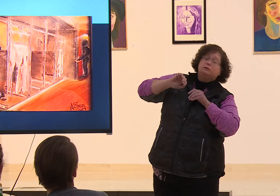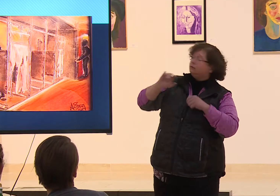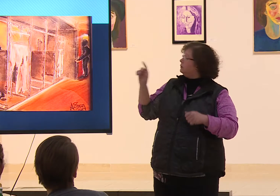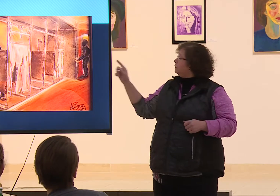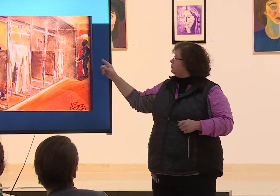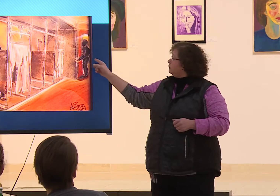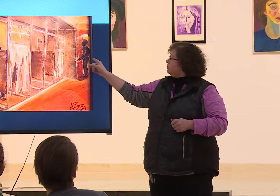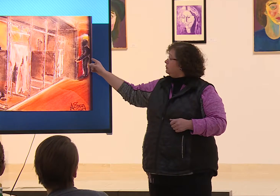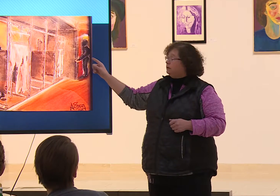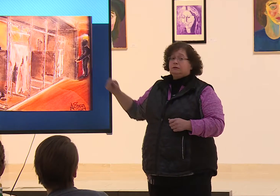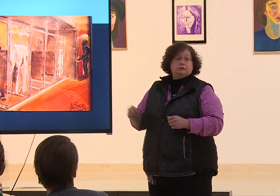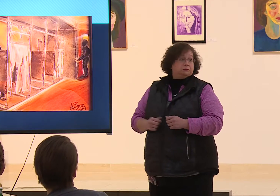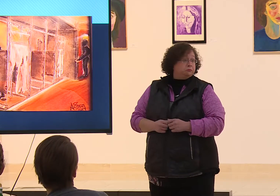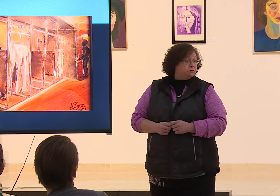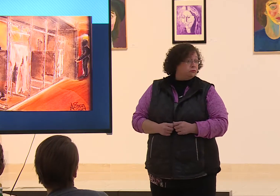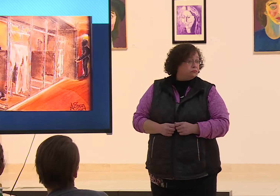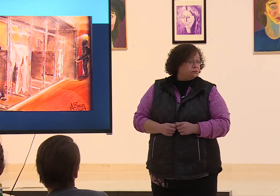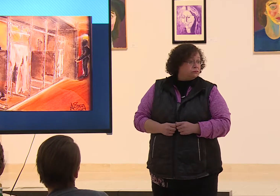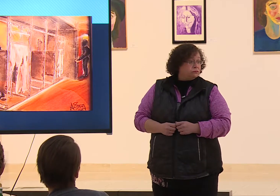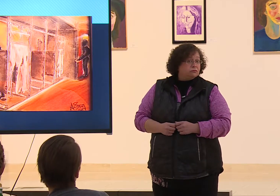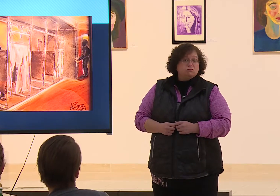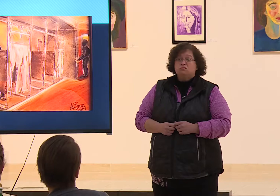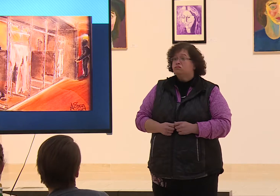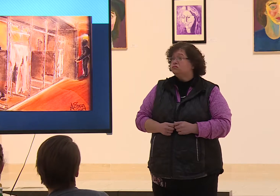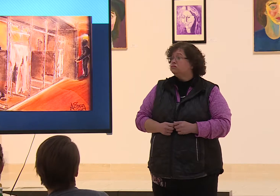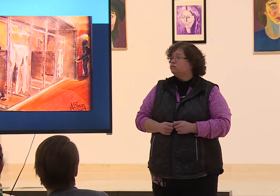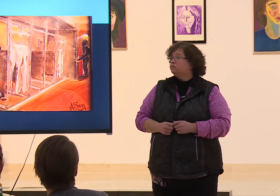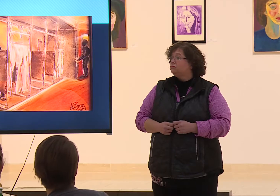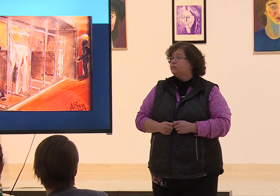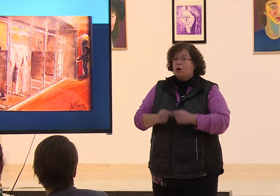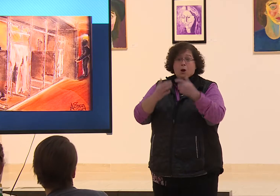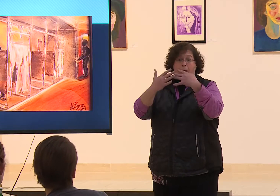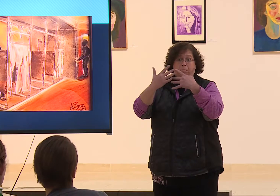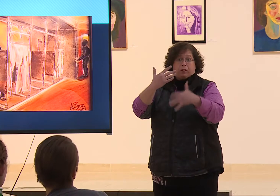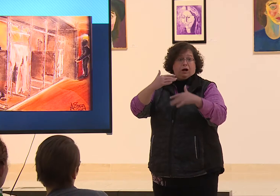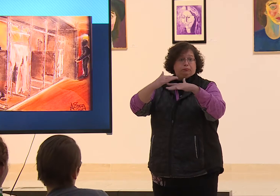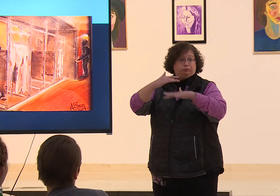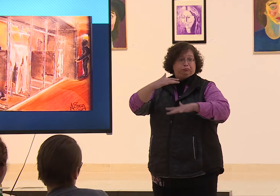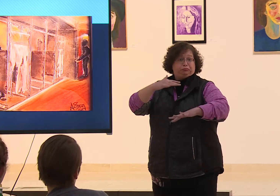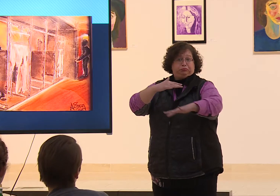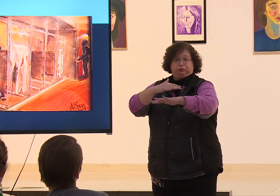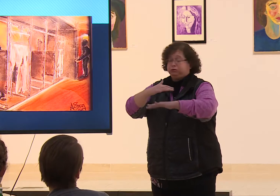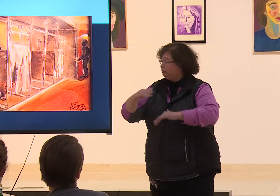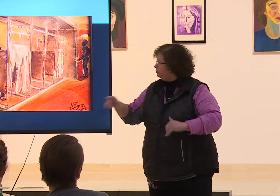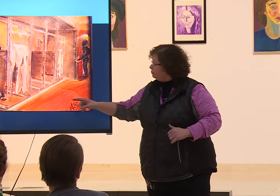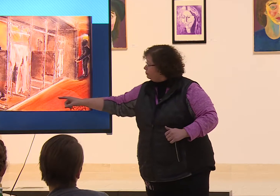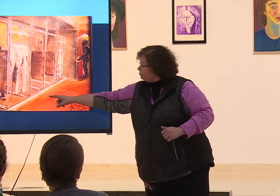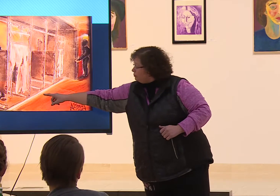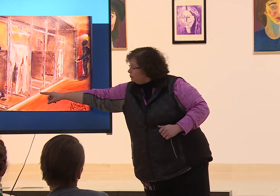and peeking around the corner, another figure.